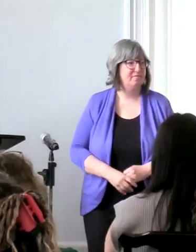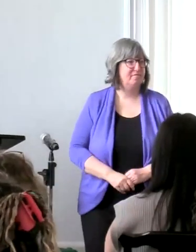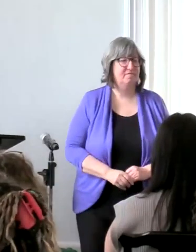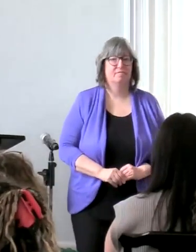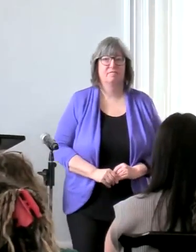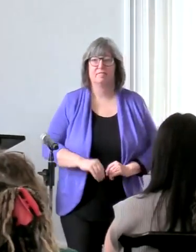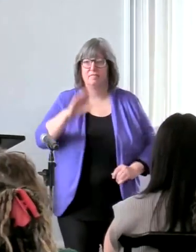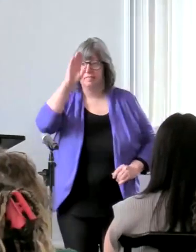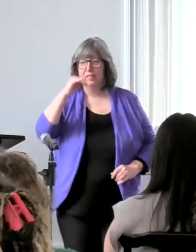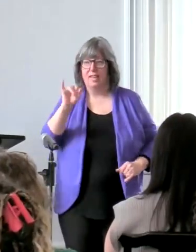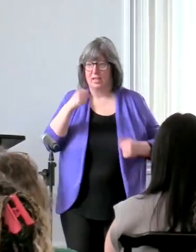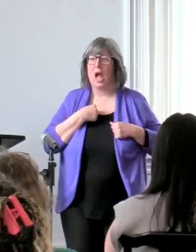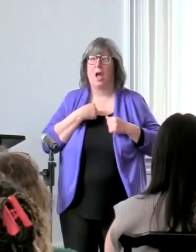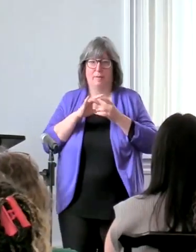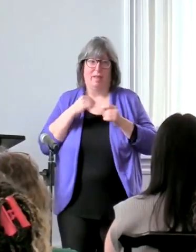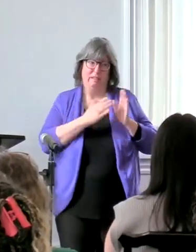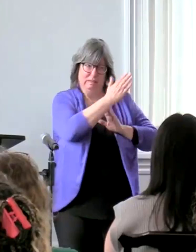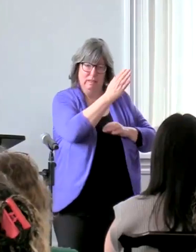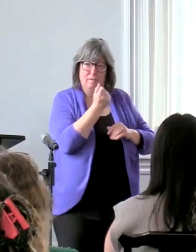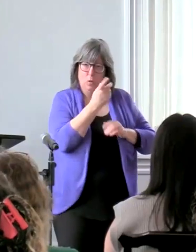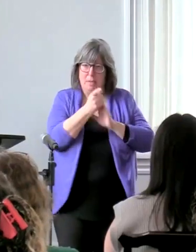Yes. I do have to be out of here in a few minutes.